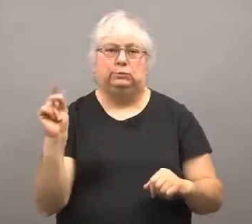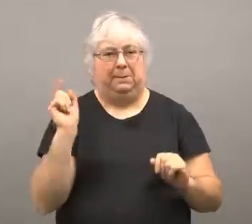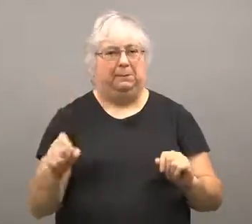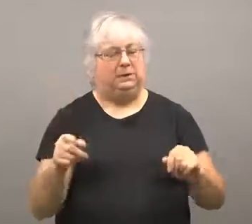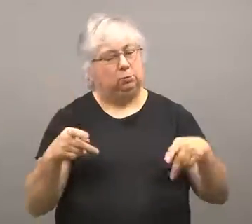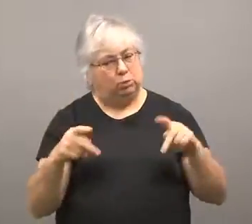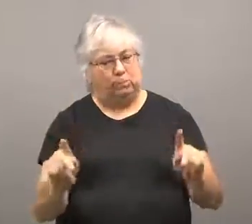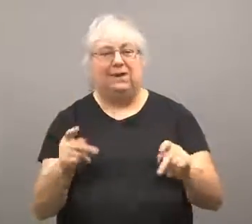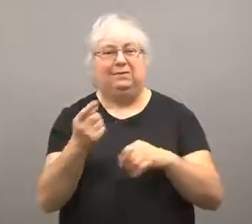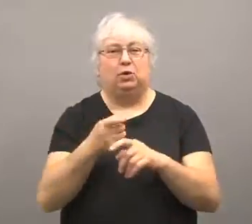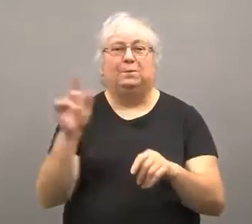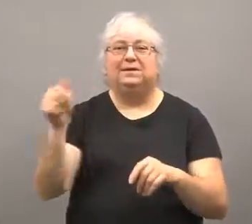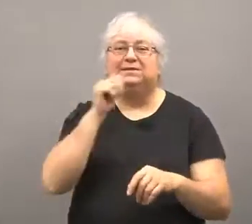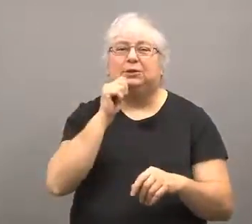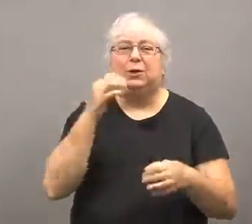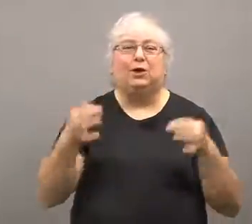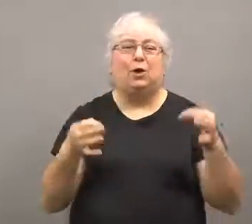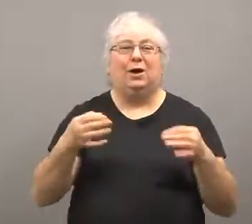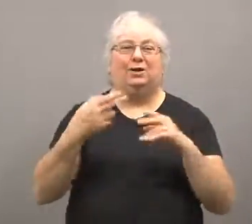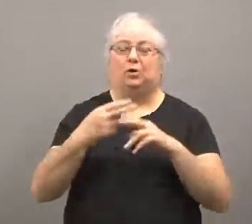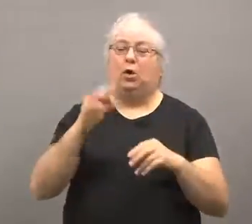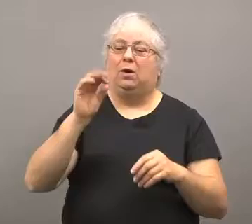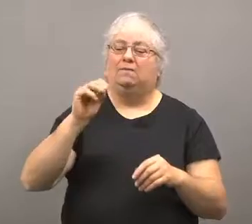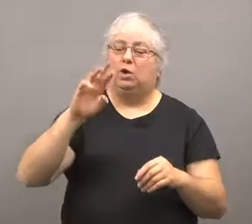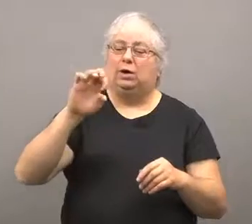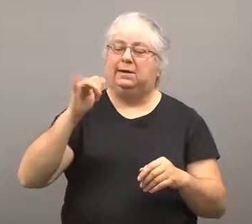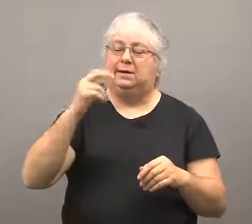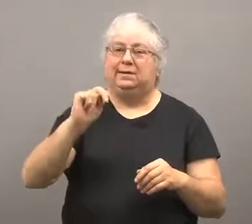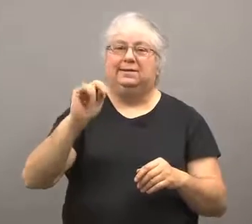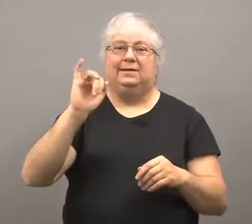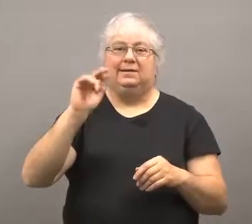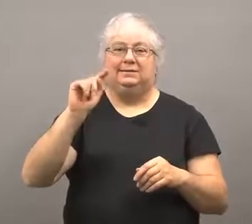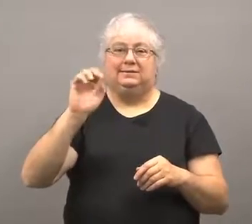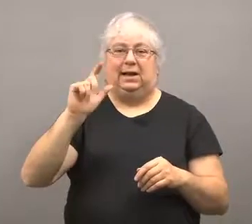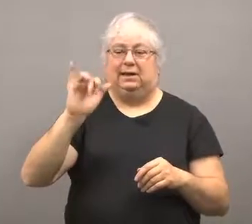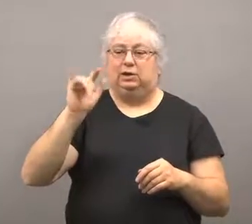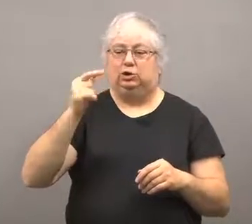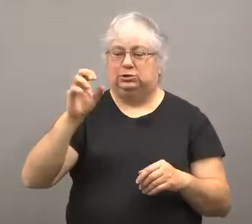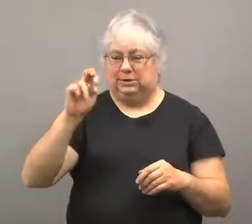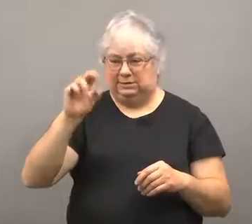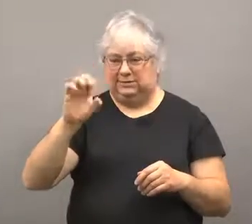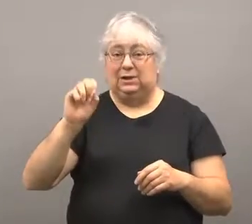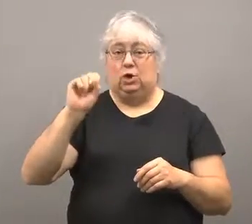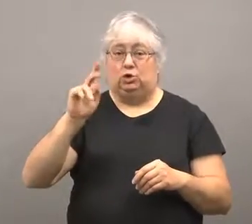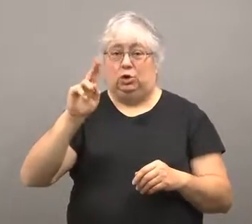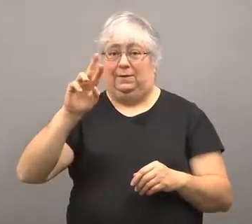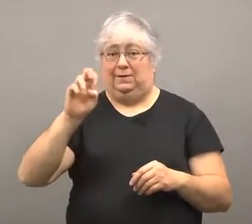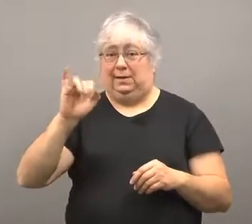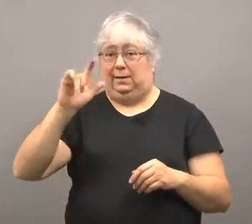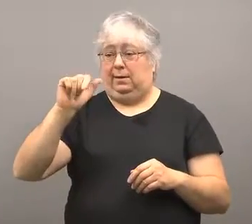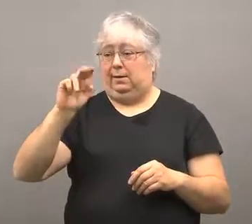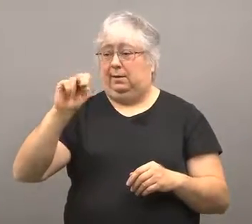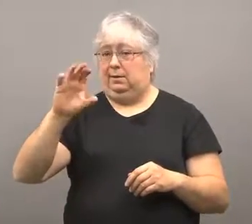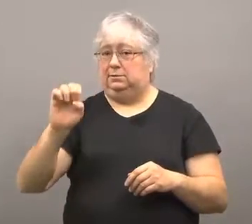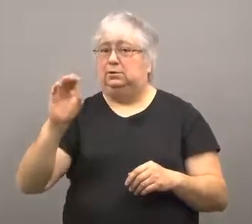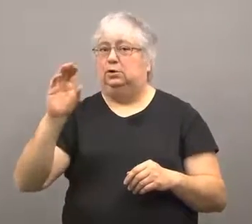It would have to have premission from the secret court, the Foreign